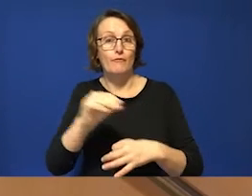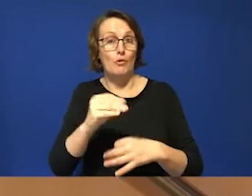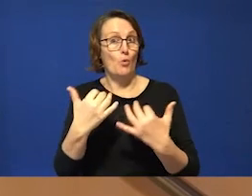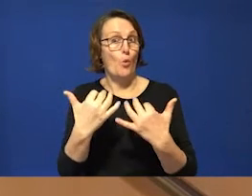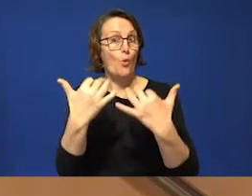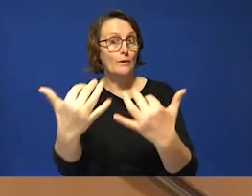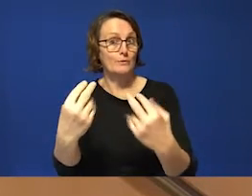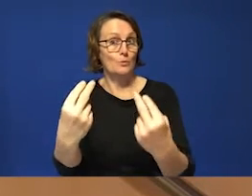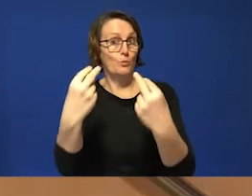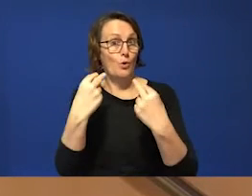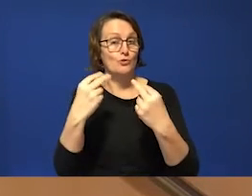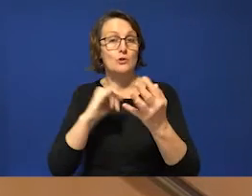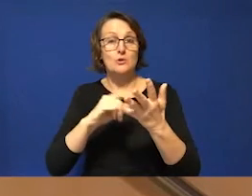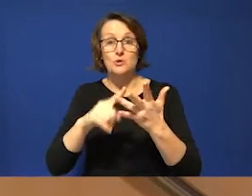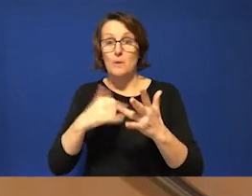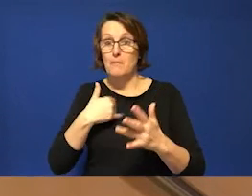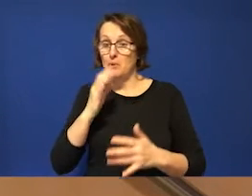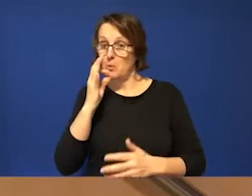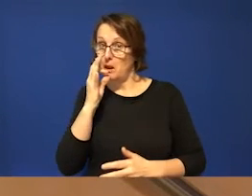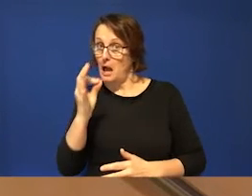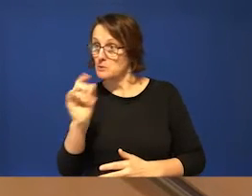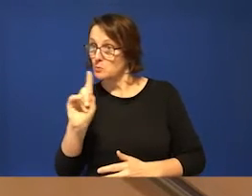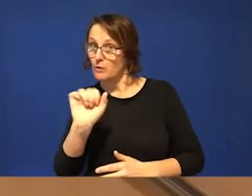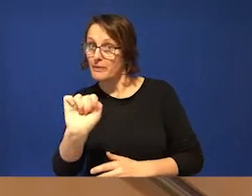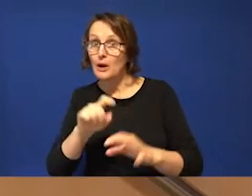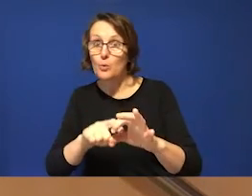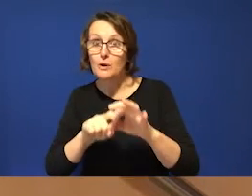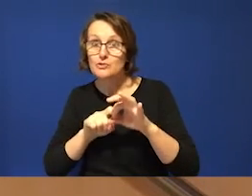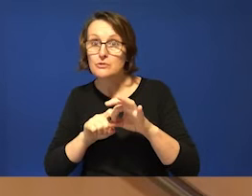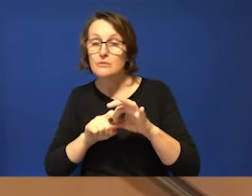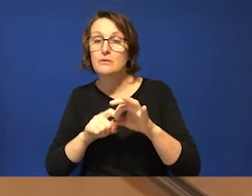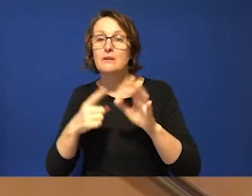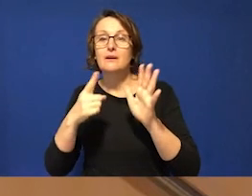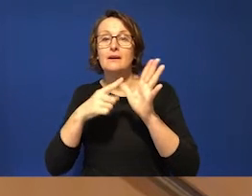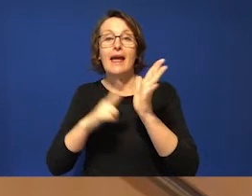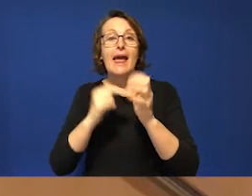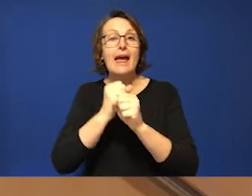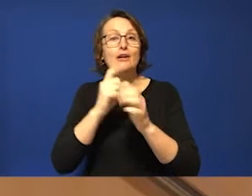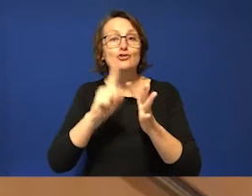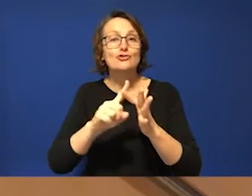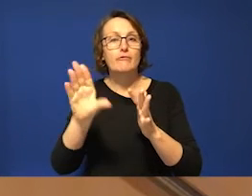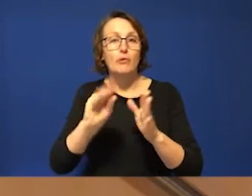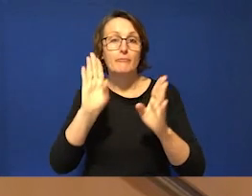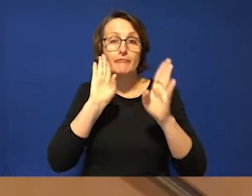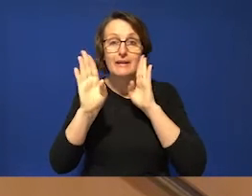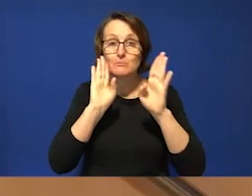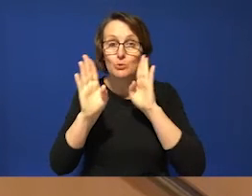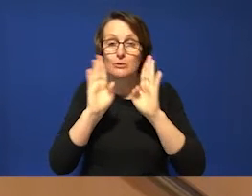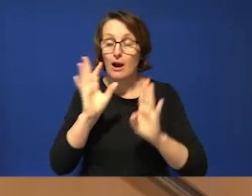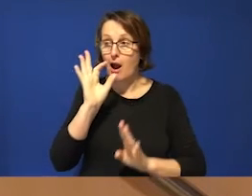So I might actually throw across two couple of those. We've got Andrew on Facebook, who's asked, were you influenced by any of the buildings